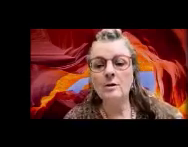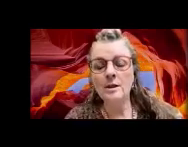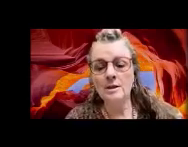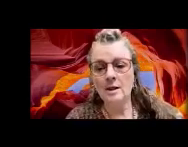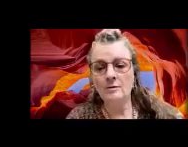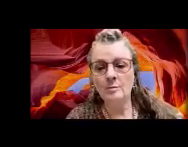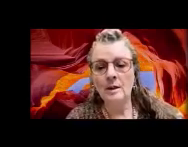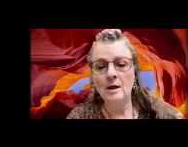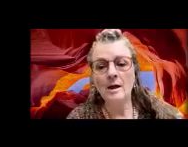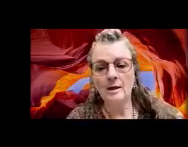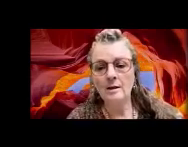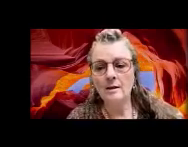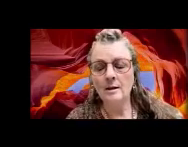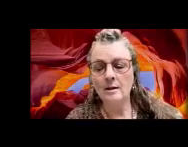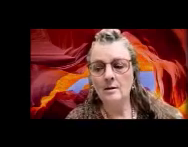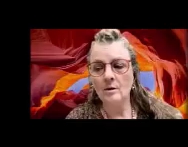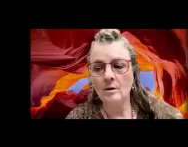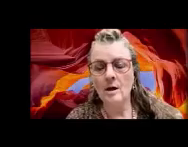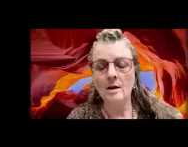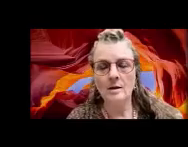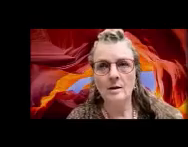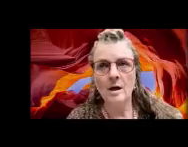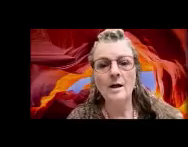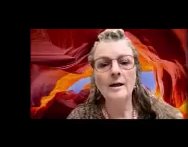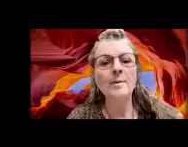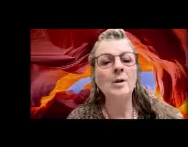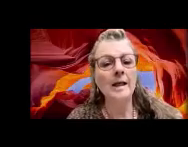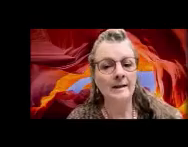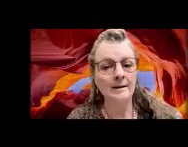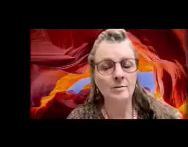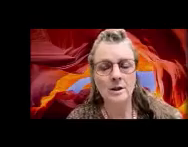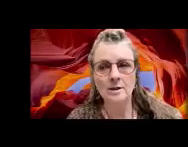criticized for being naughty and or non non compliant, which is